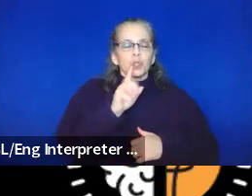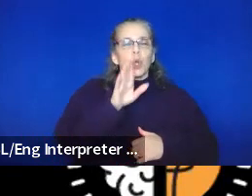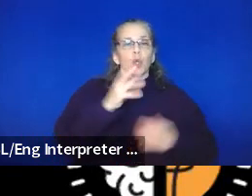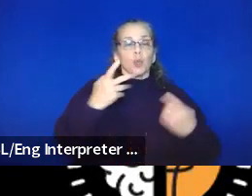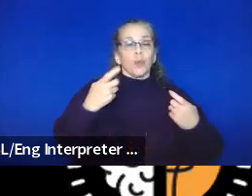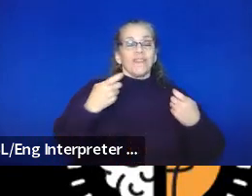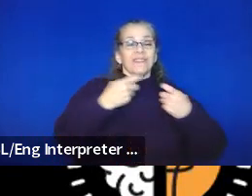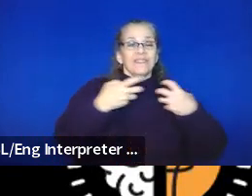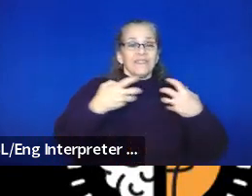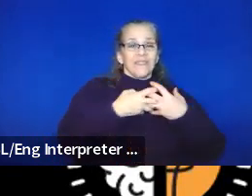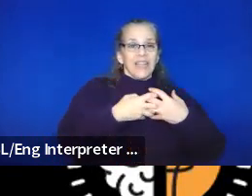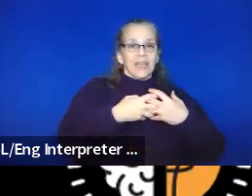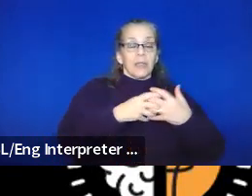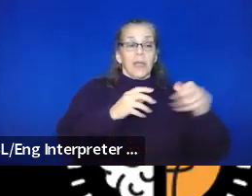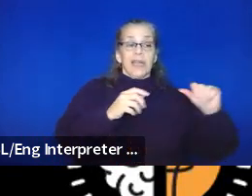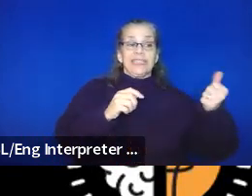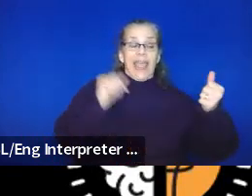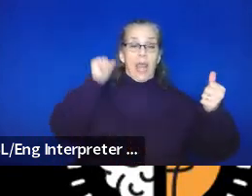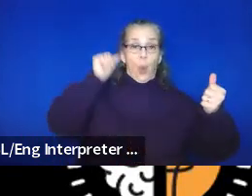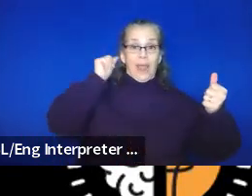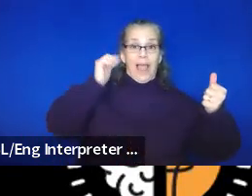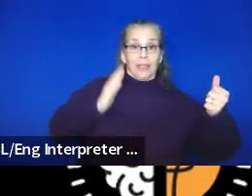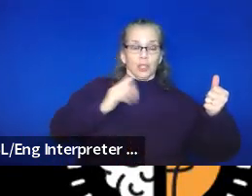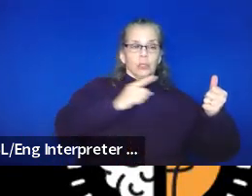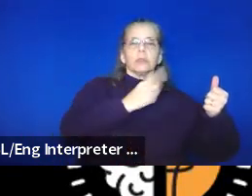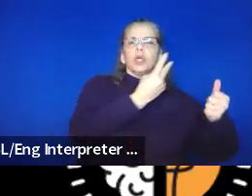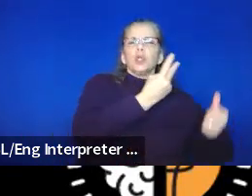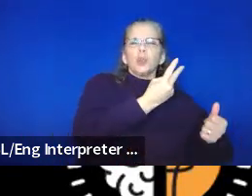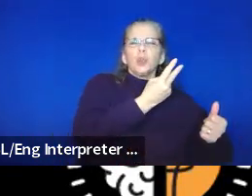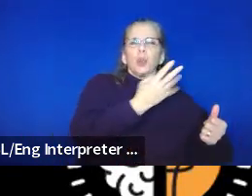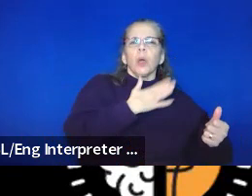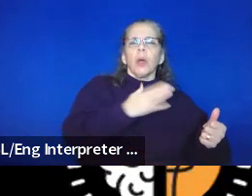about two in ten audiologists will do this. I frequently have people coming to me and